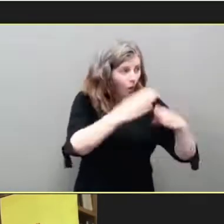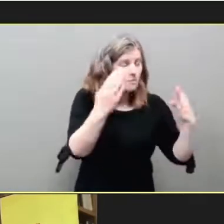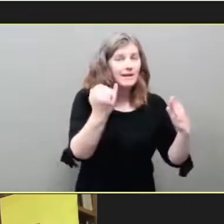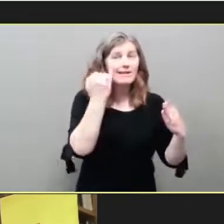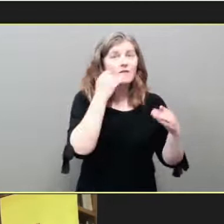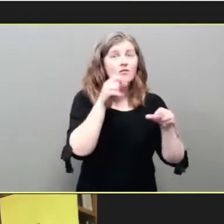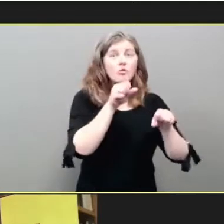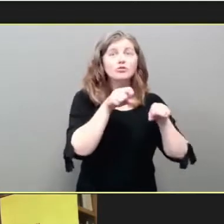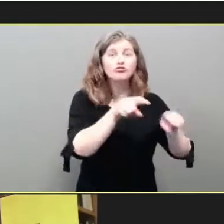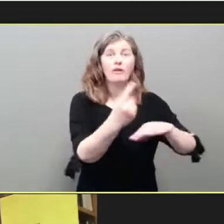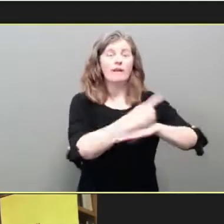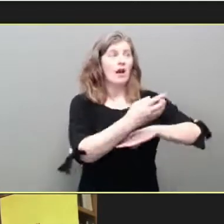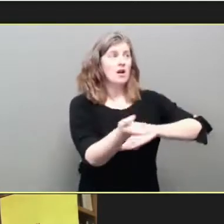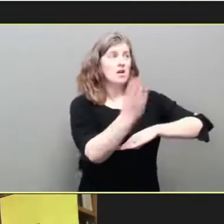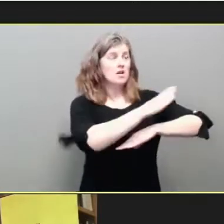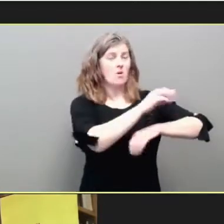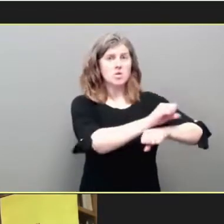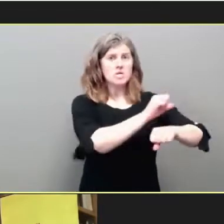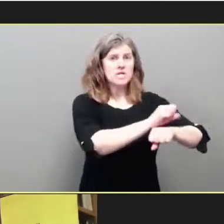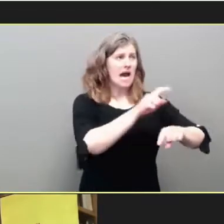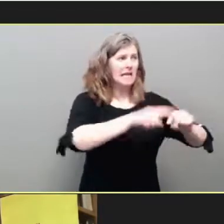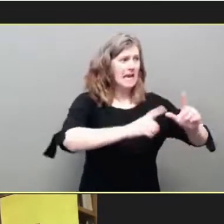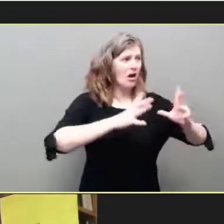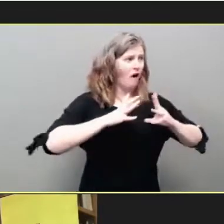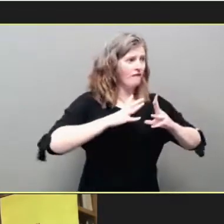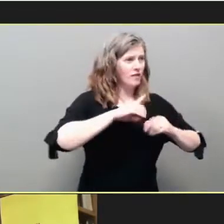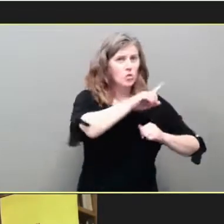and I don't want to take time off work to get the vaccine will be getting it.